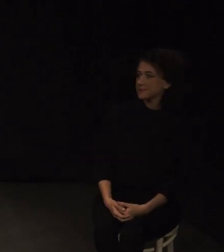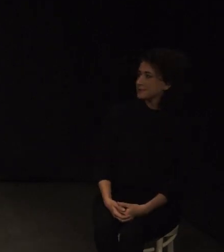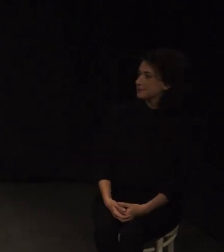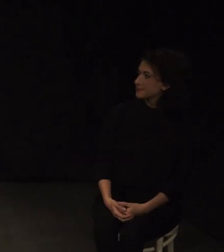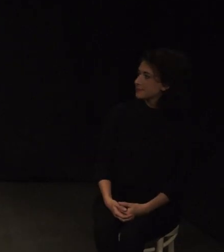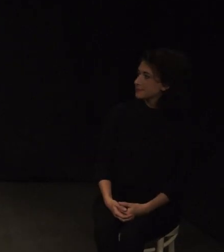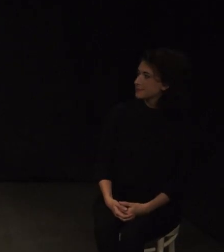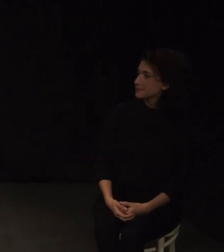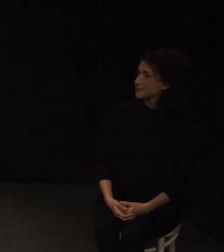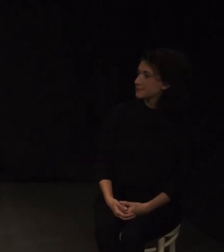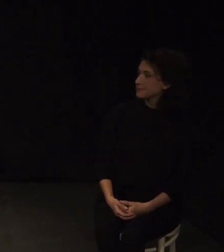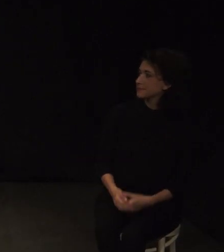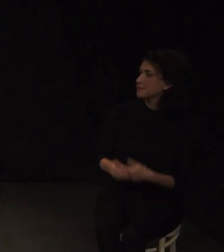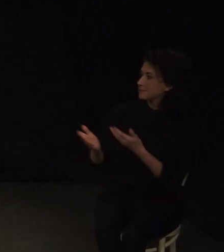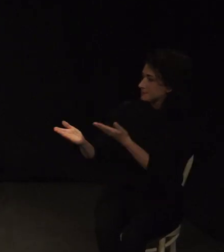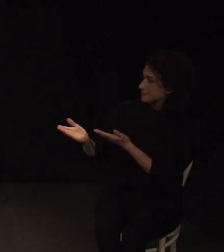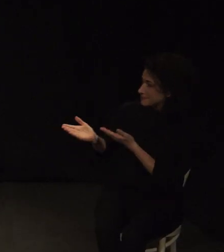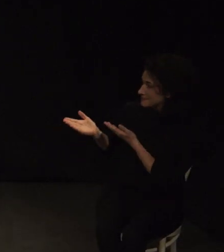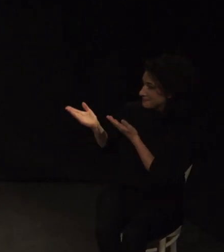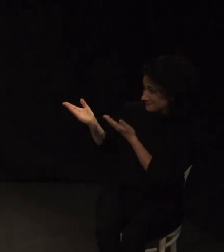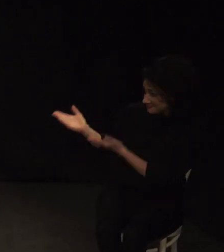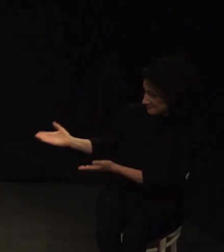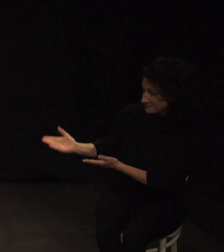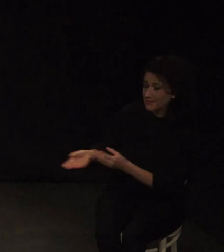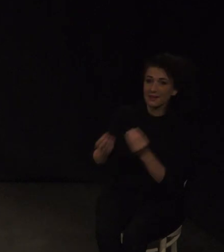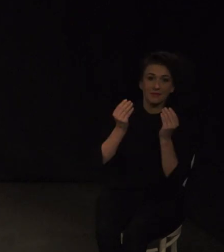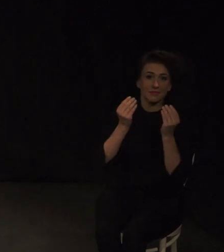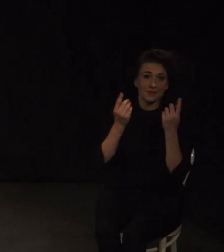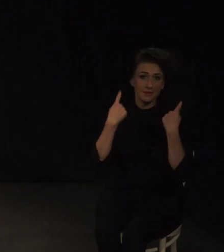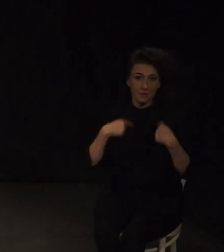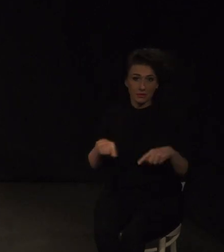Ladies and gentlemen, please welcome with me